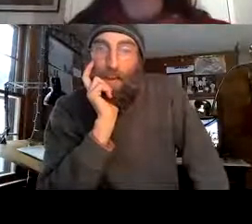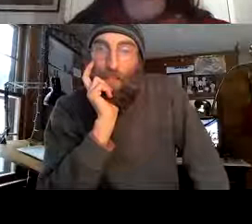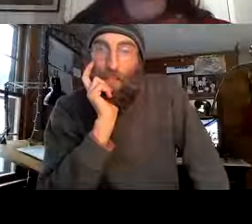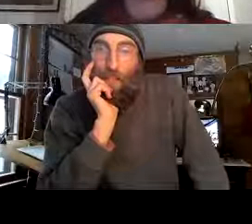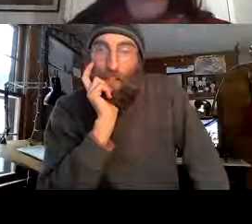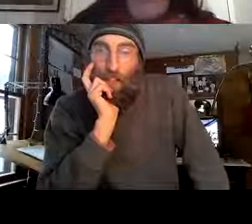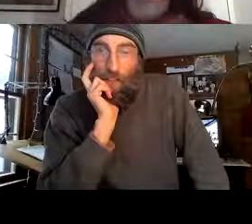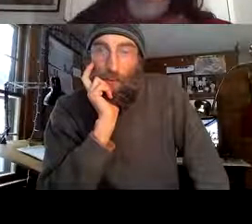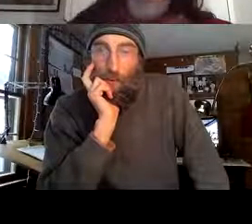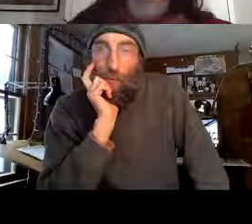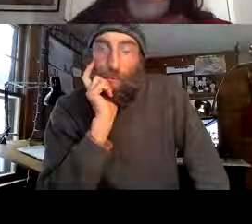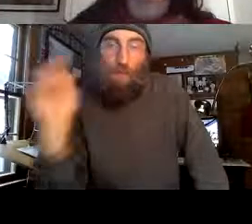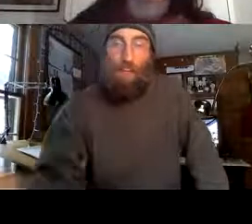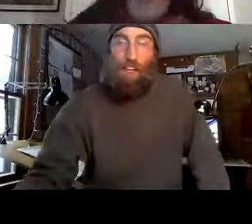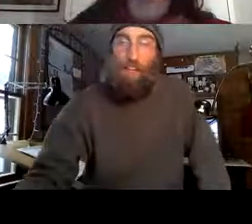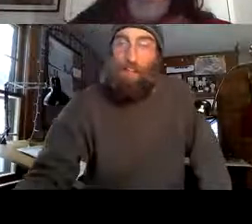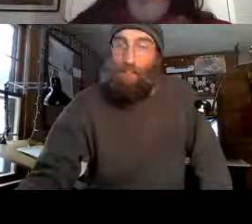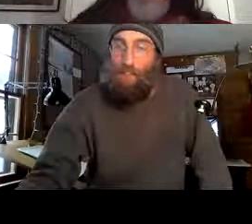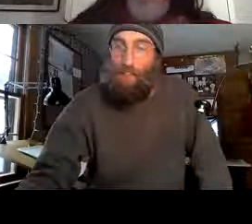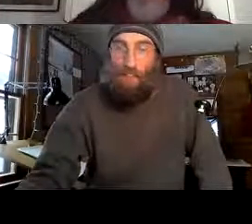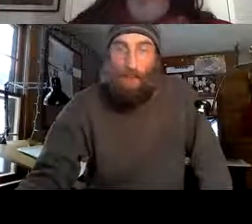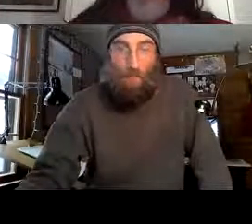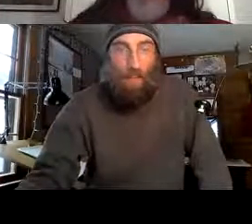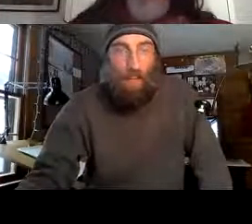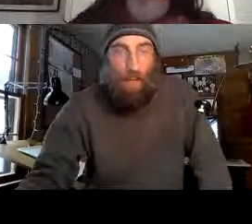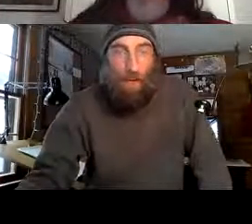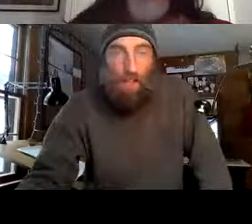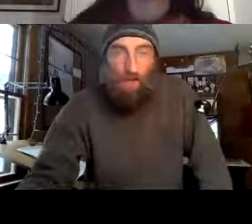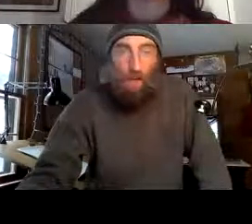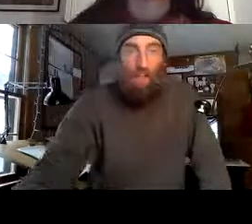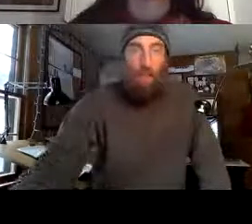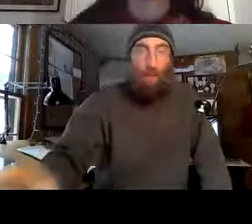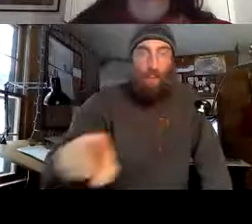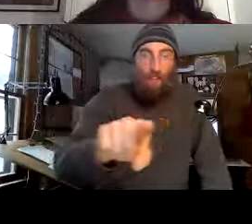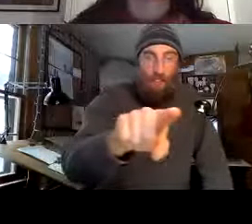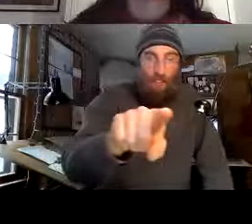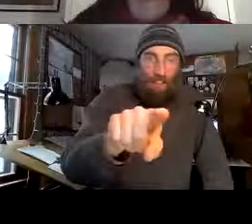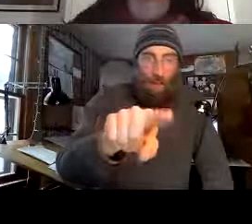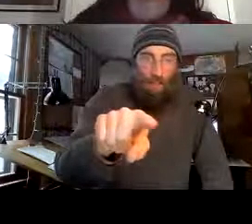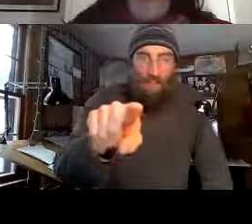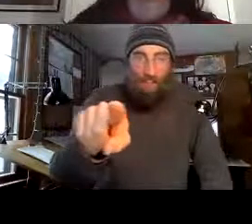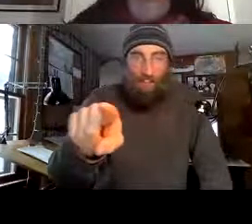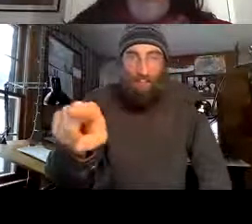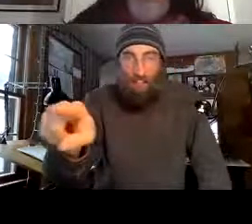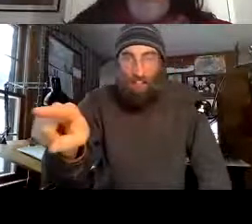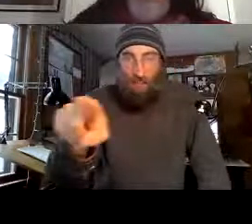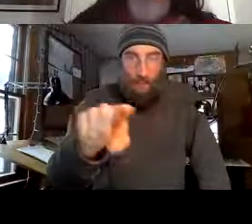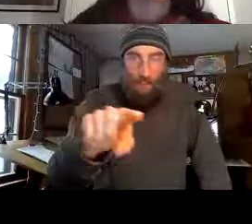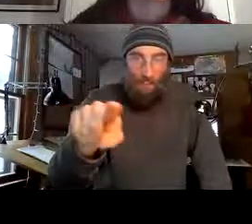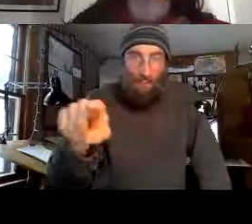after finishing school"-- which was like high school at the time. Notice how my "Freeman Colby" character, the shape of his head is changing each panel,